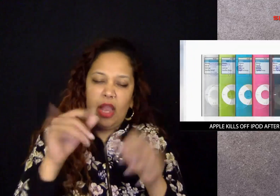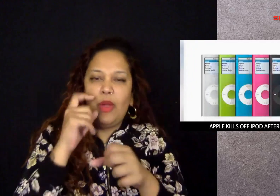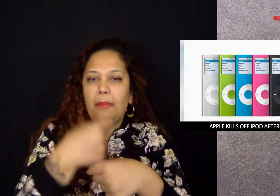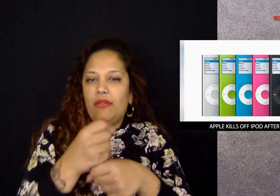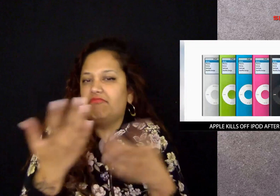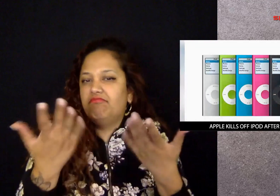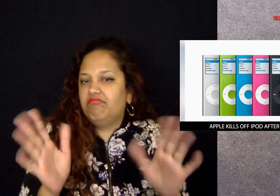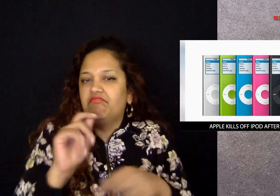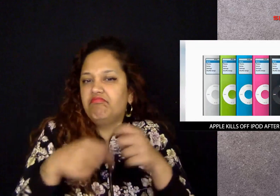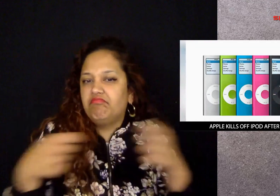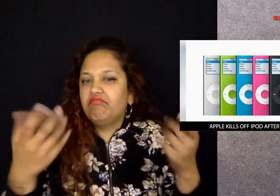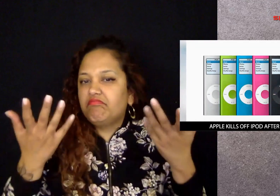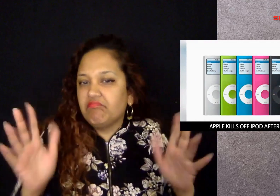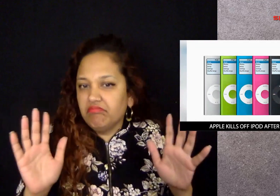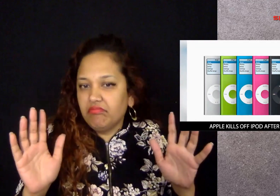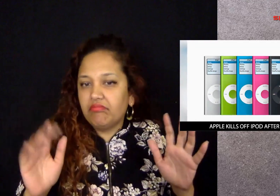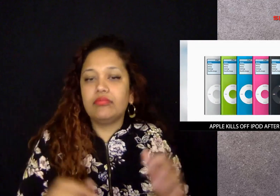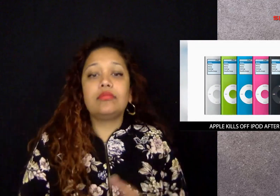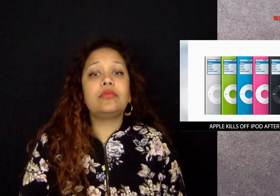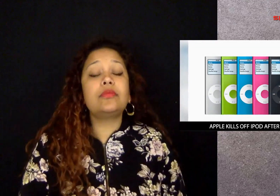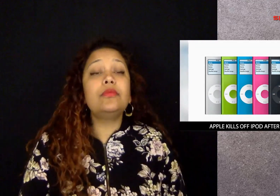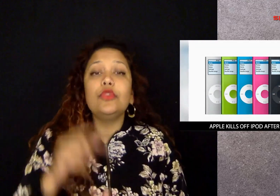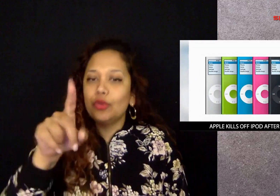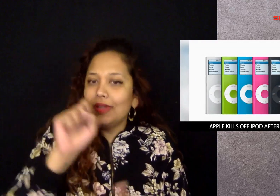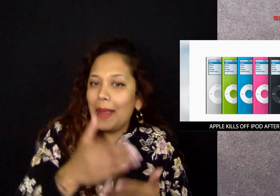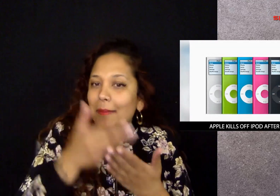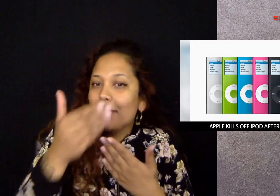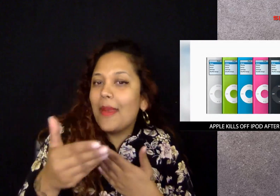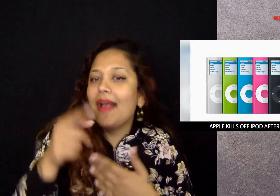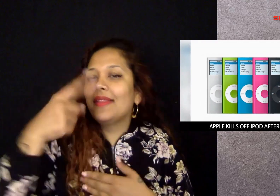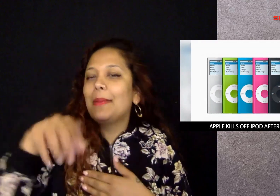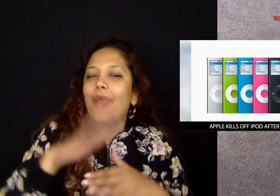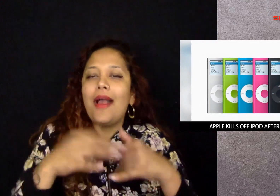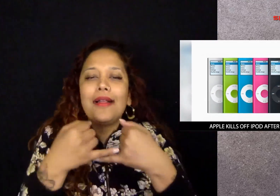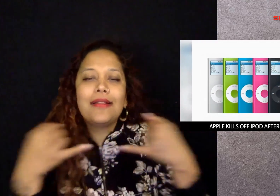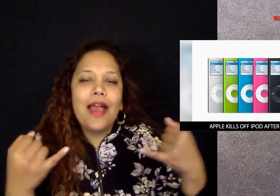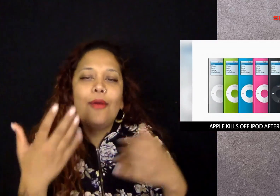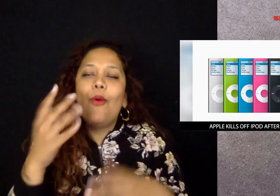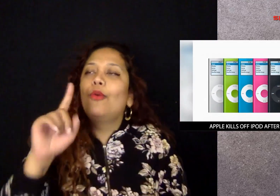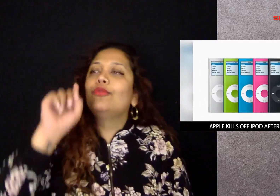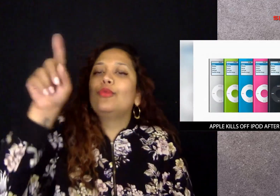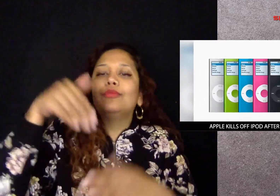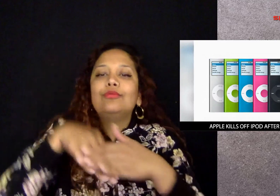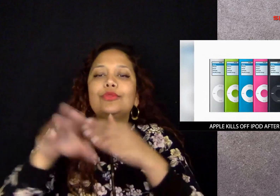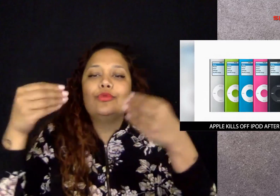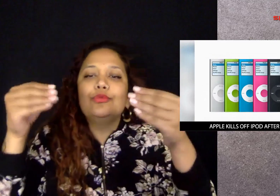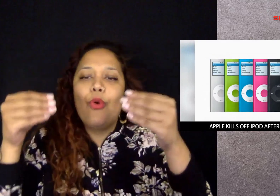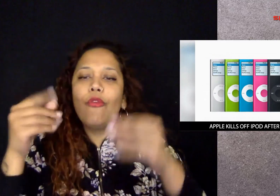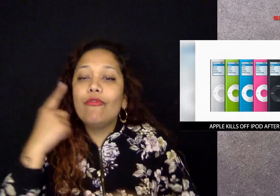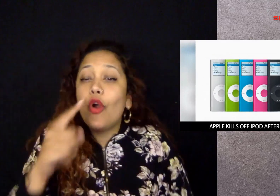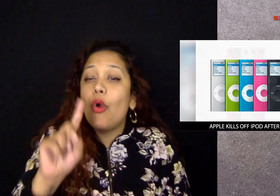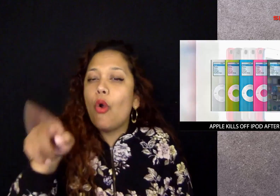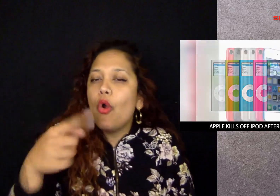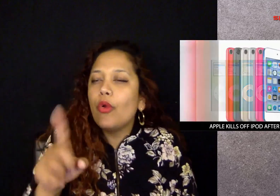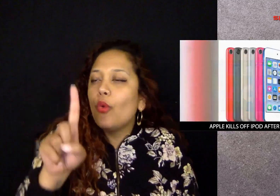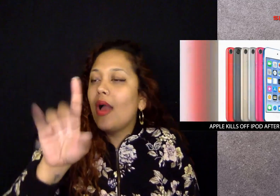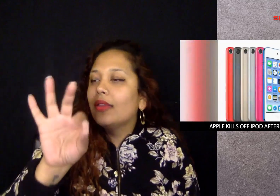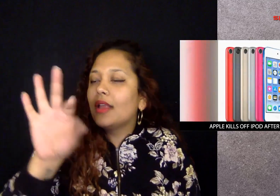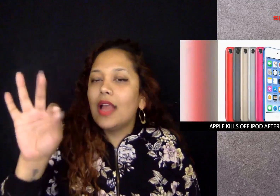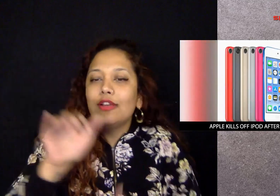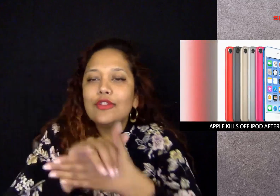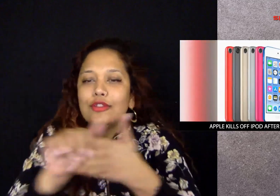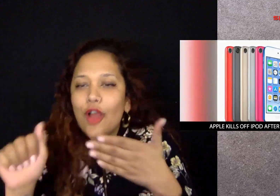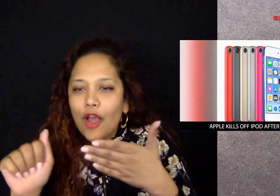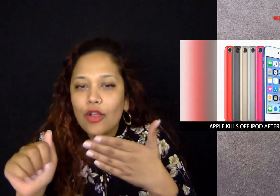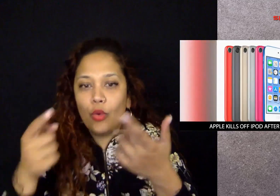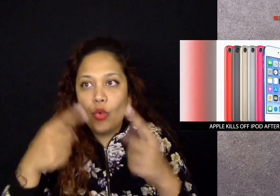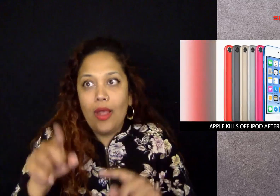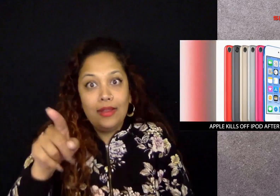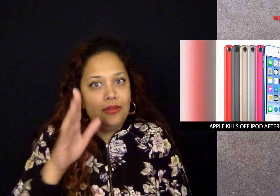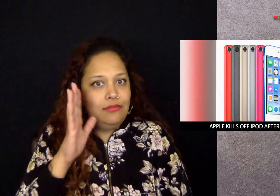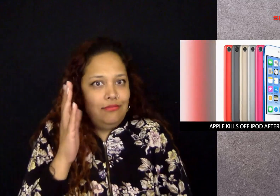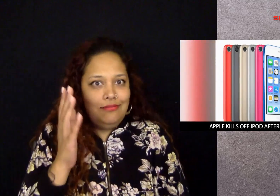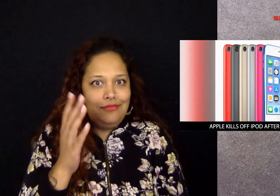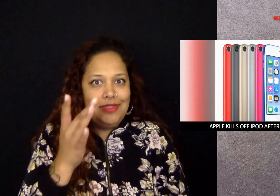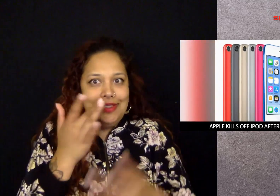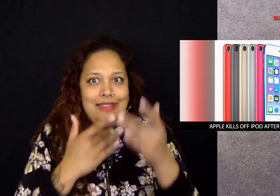the final iPod ever produced you can buy them online and at stores for $199 while supplies